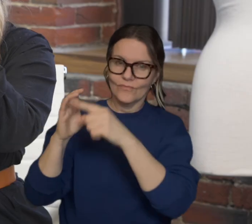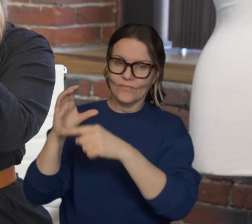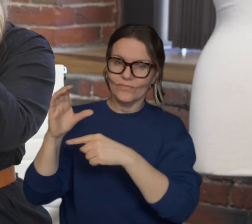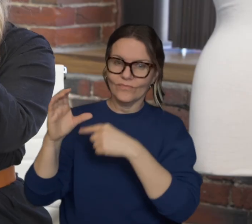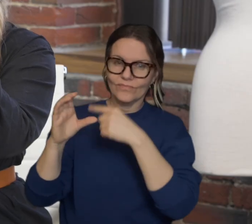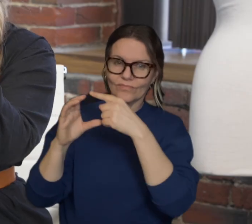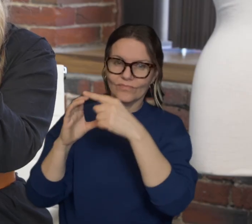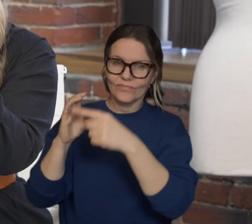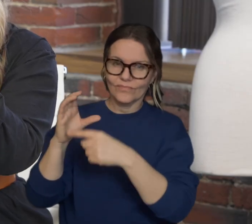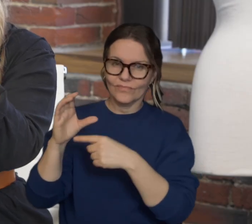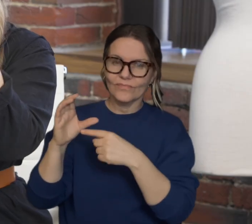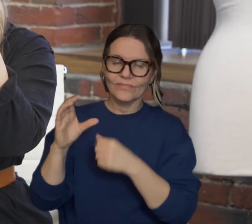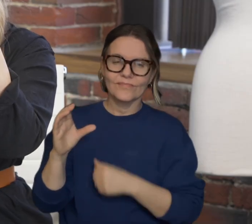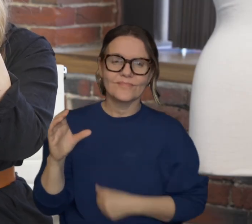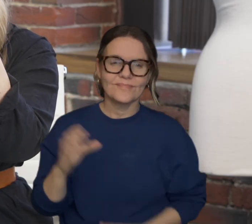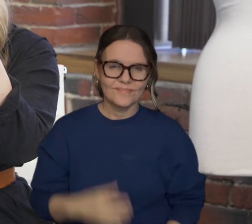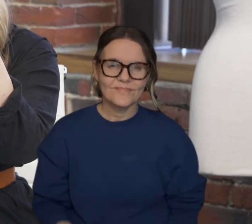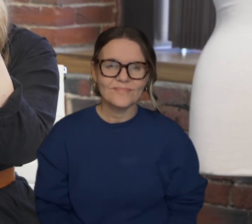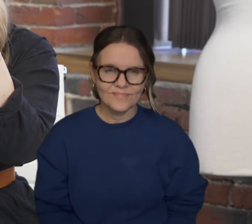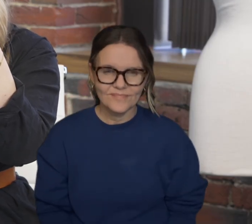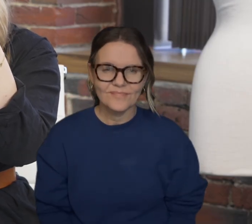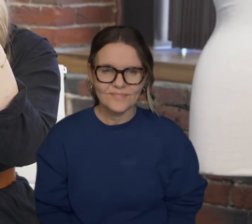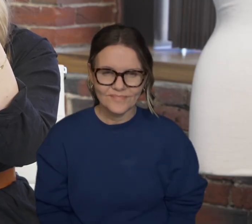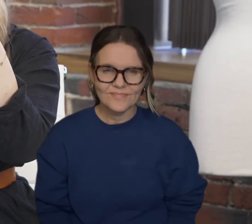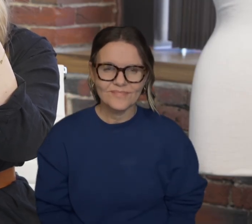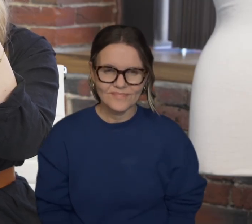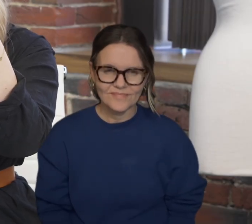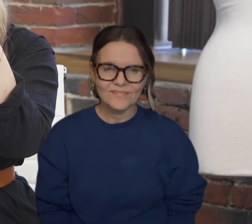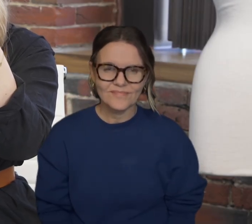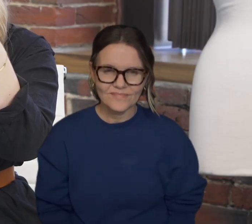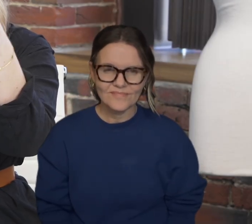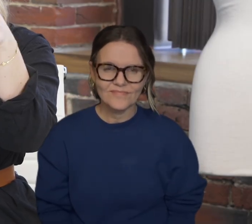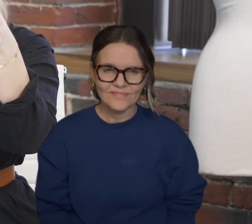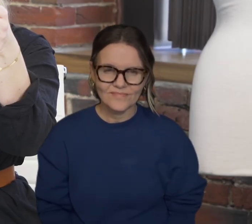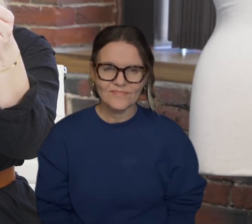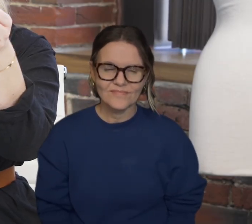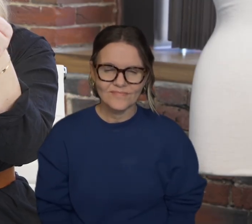there's a ridge around the top cover that you're just going to stretch the seal onto